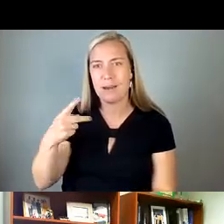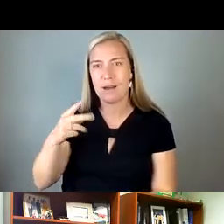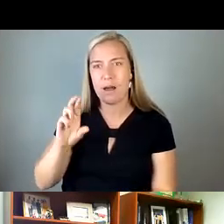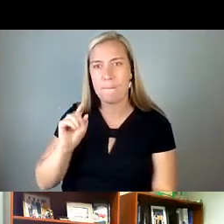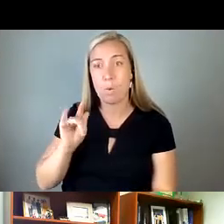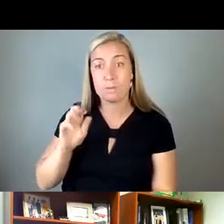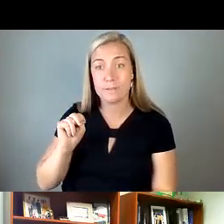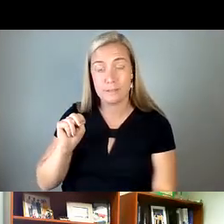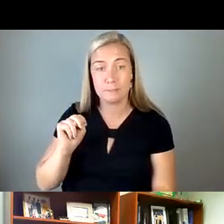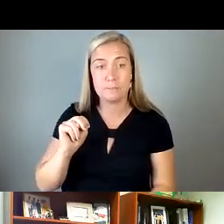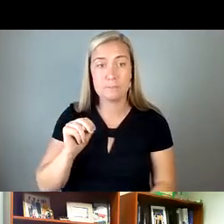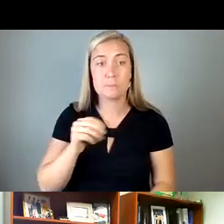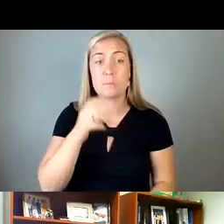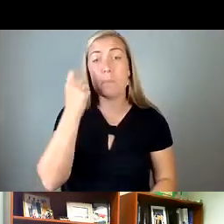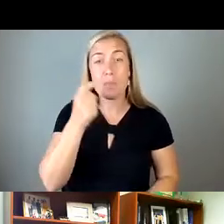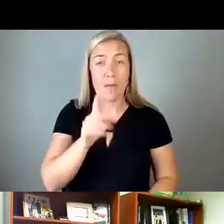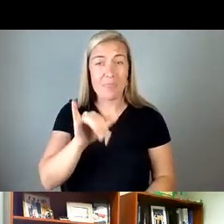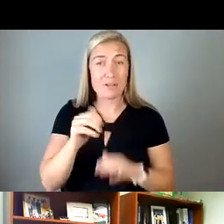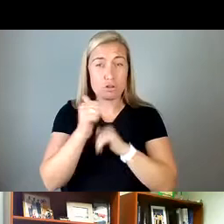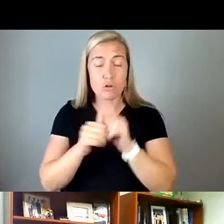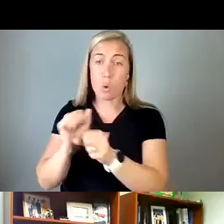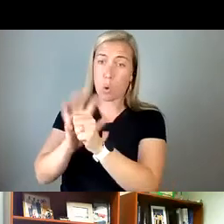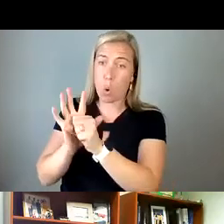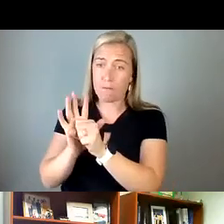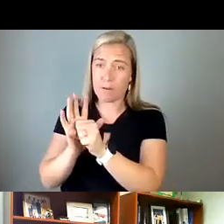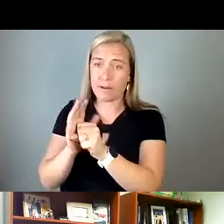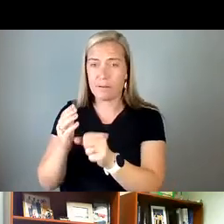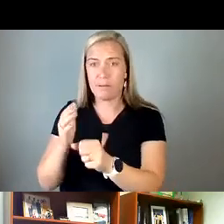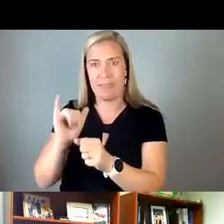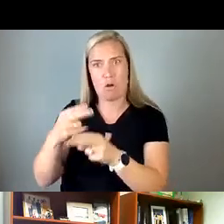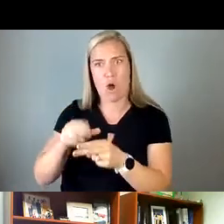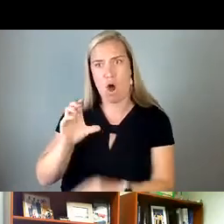the structure of many coronaviruses and there are about a hundred or more strains in existence. Four